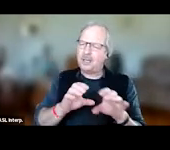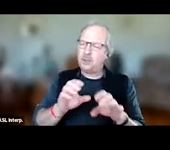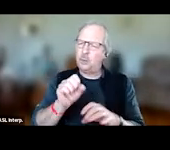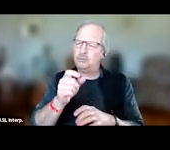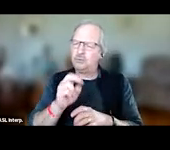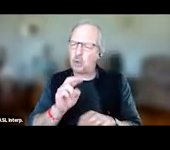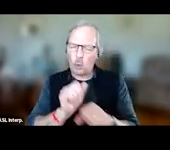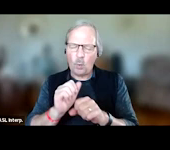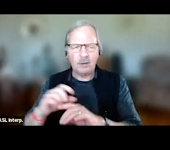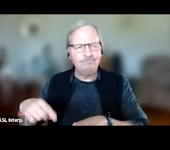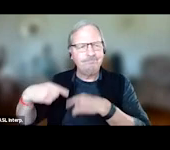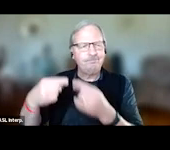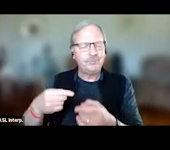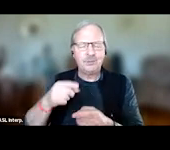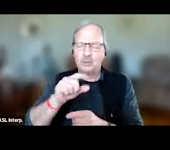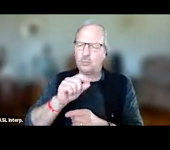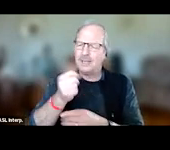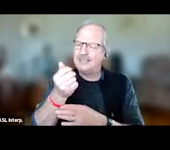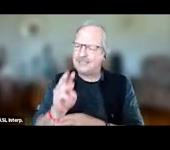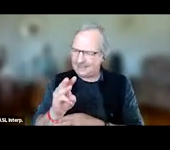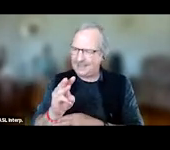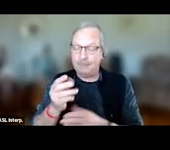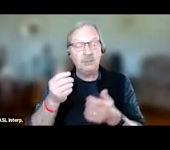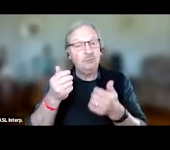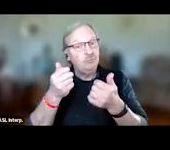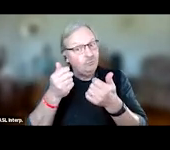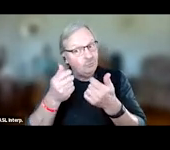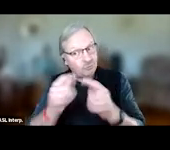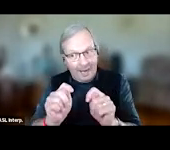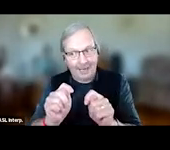about 2016 and I always say I've been trying because for about the first two years